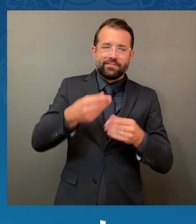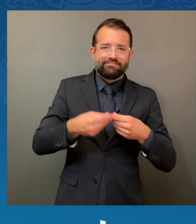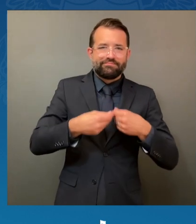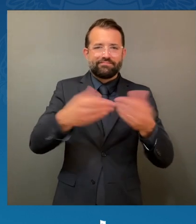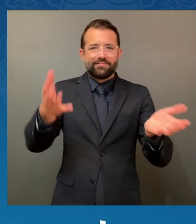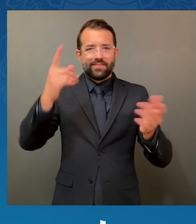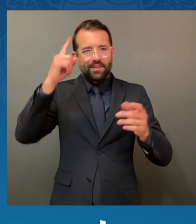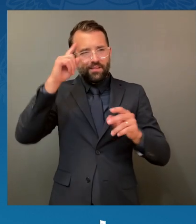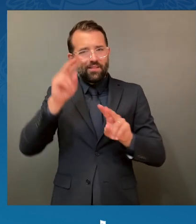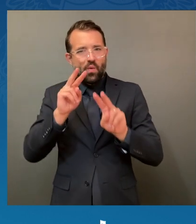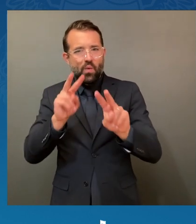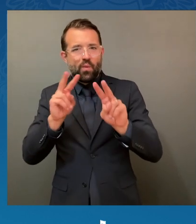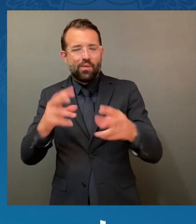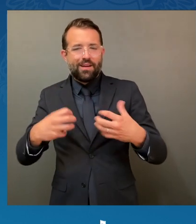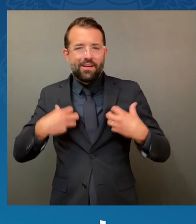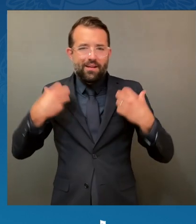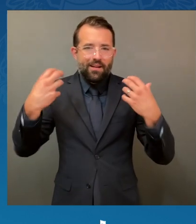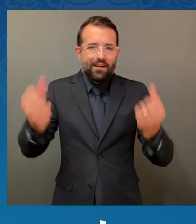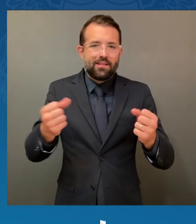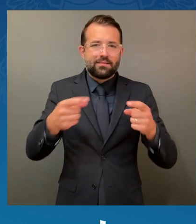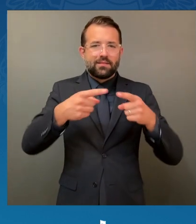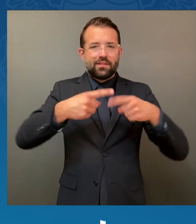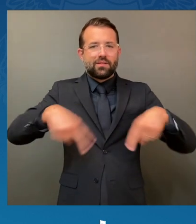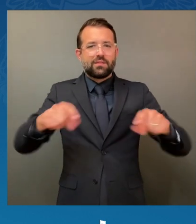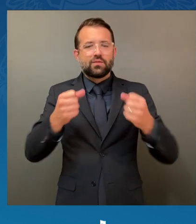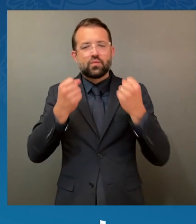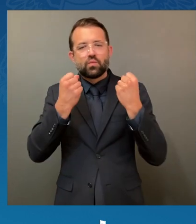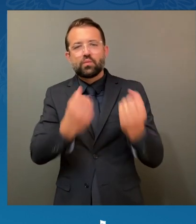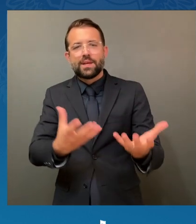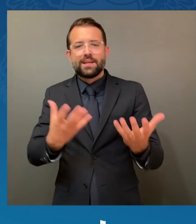And together, all of you are fighting to make sure